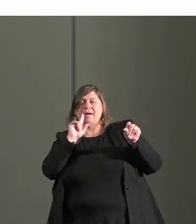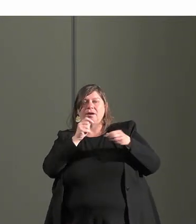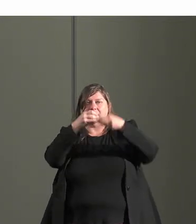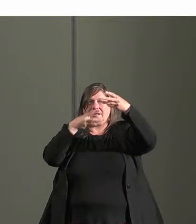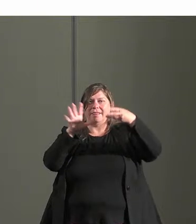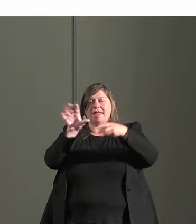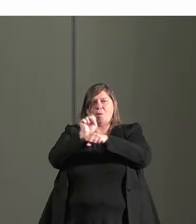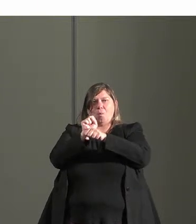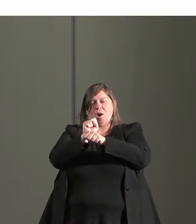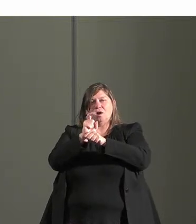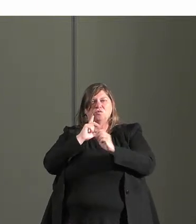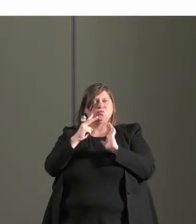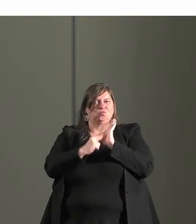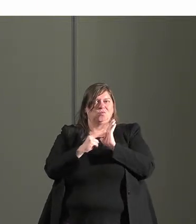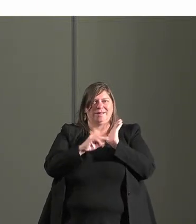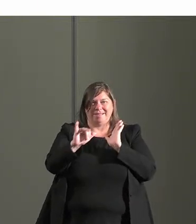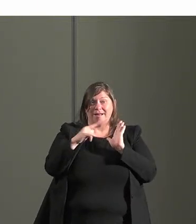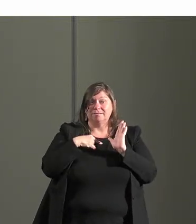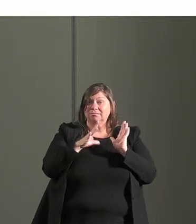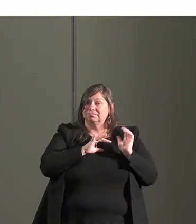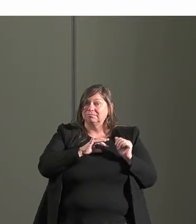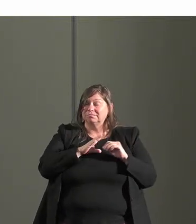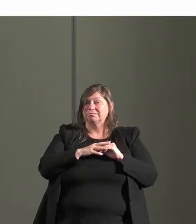fonts more accessible that is the first result . They